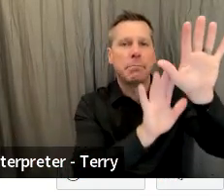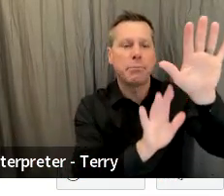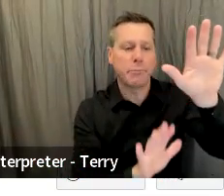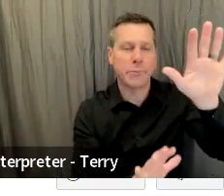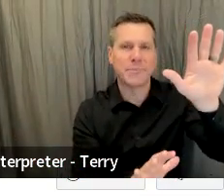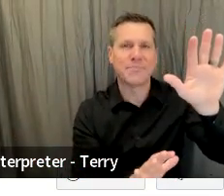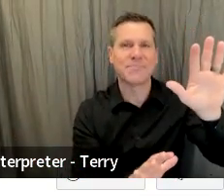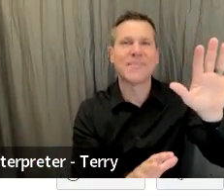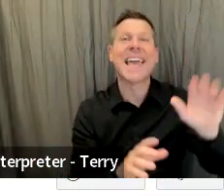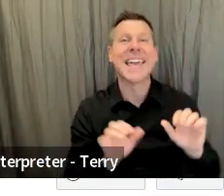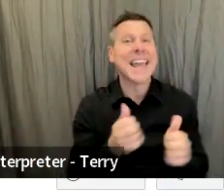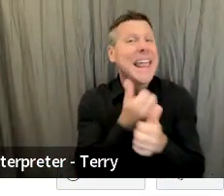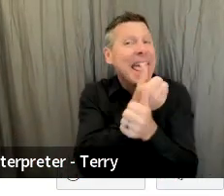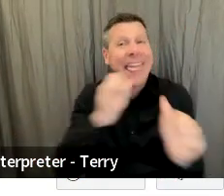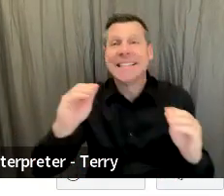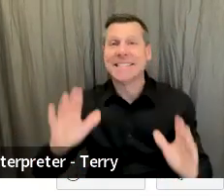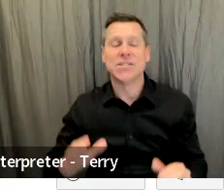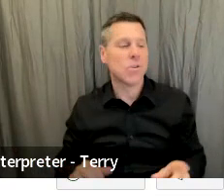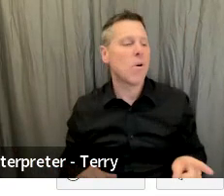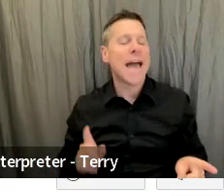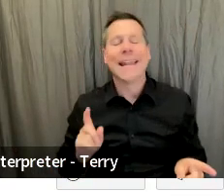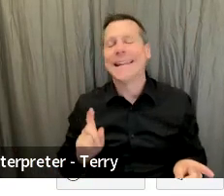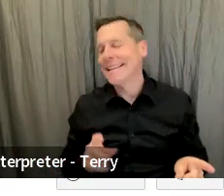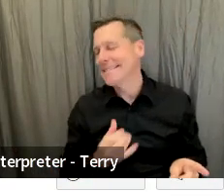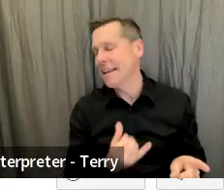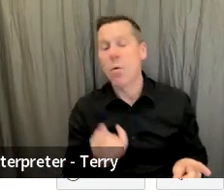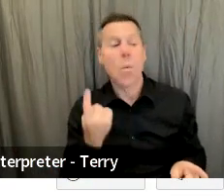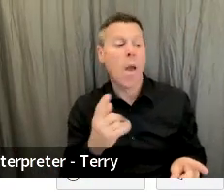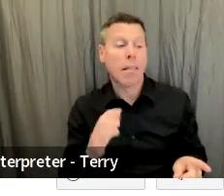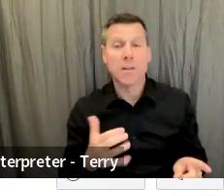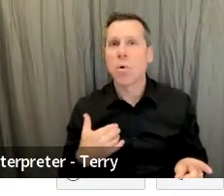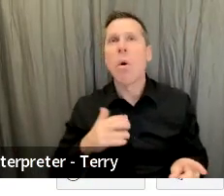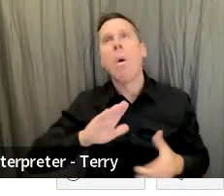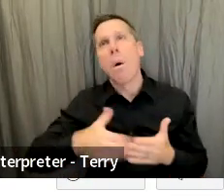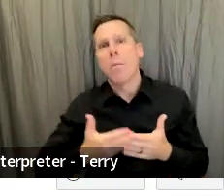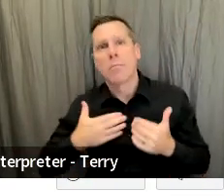and that would allow them to sort of get students started